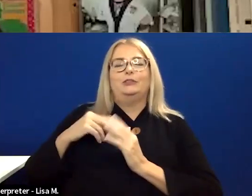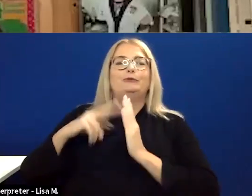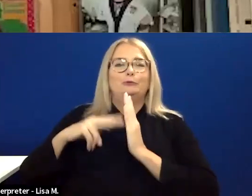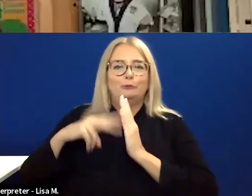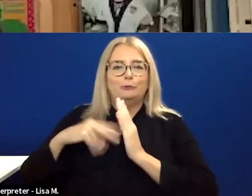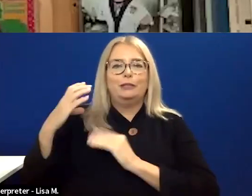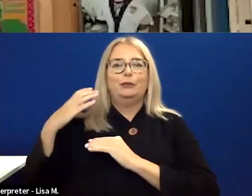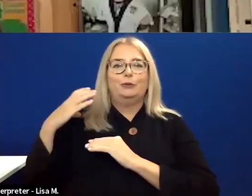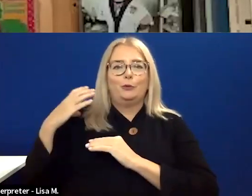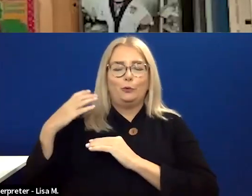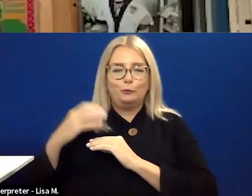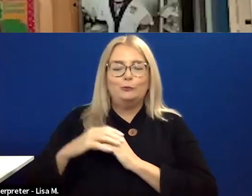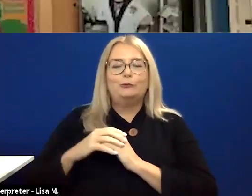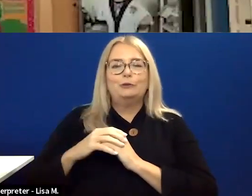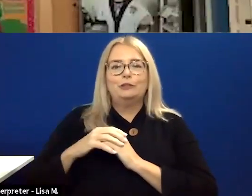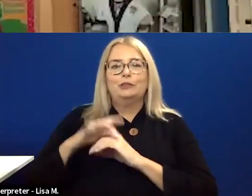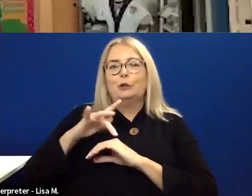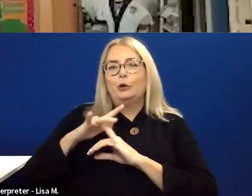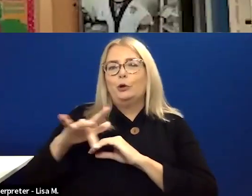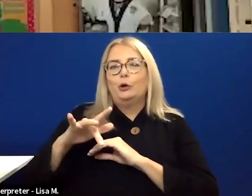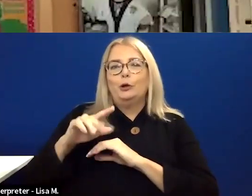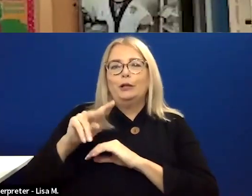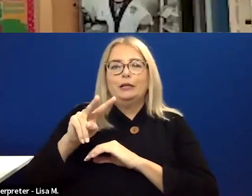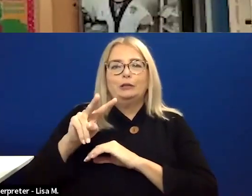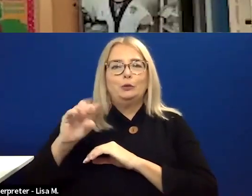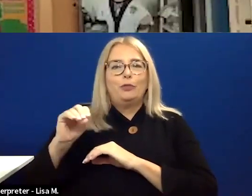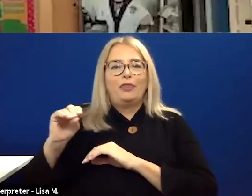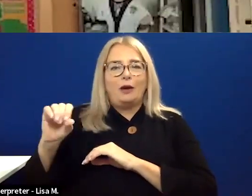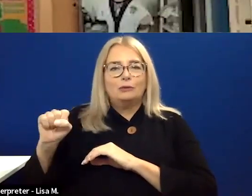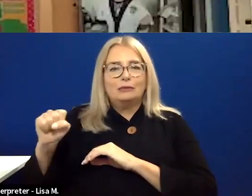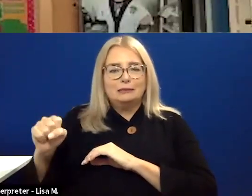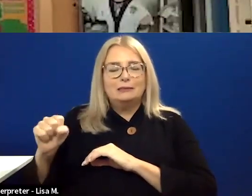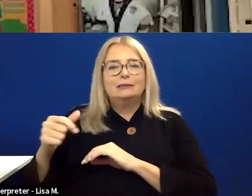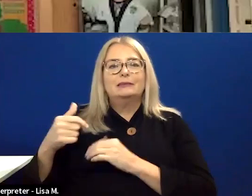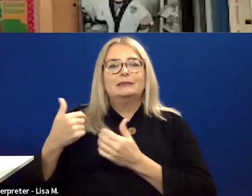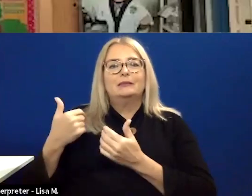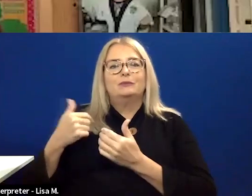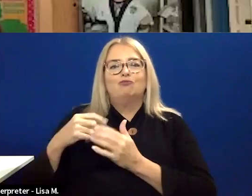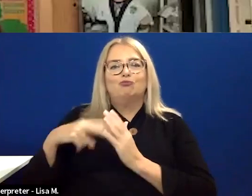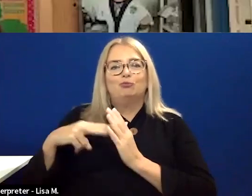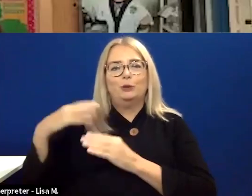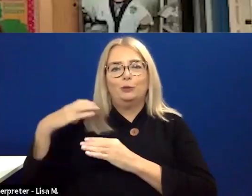First so in the early 2000s we're going to be talking a little bit about the you know the the